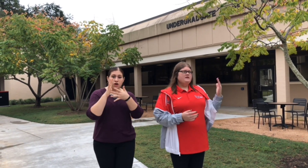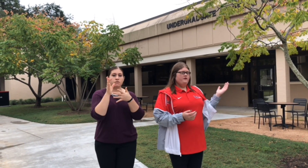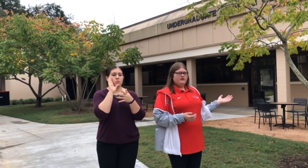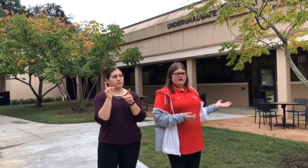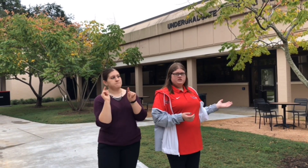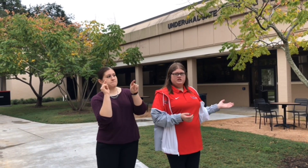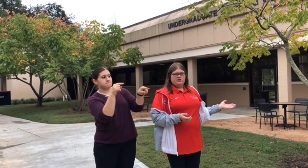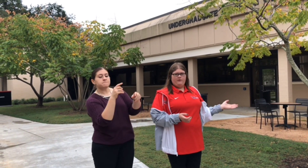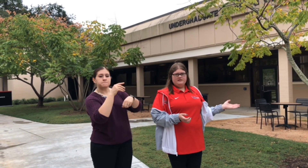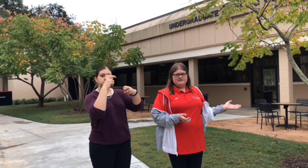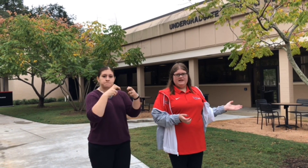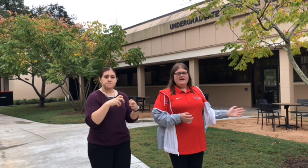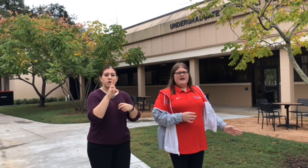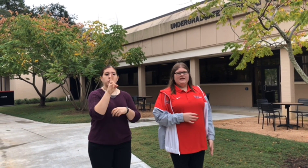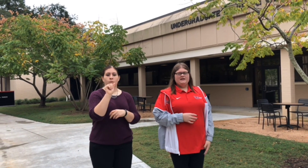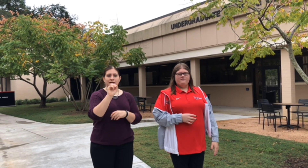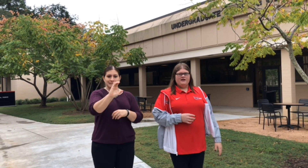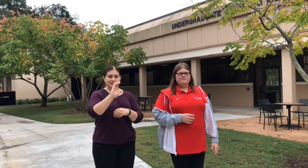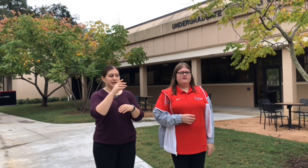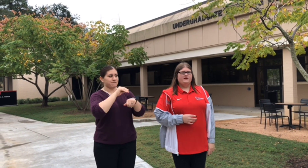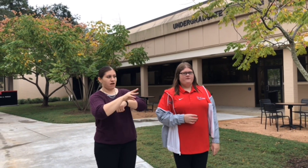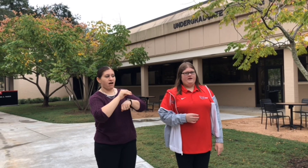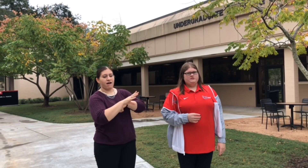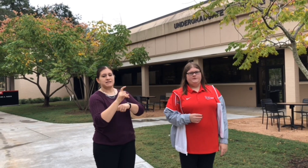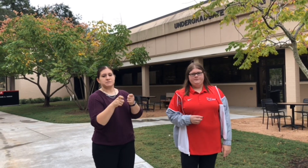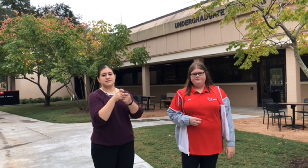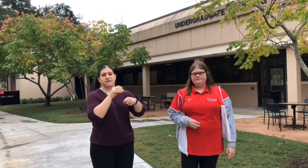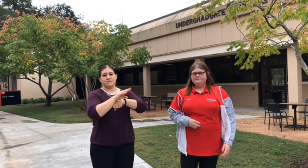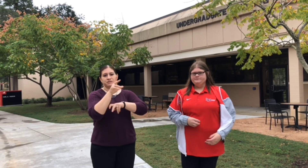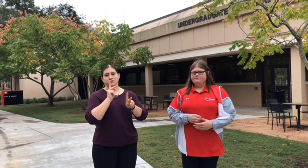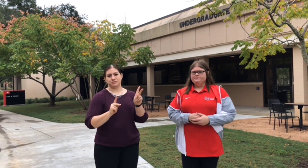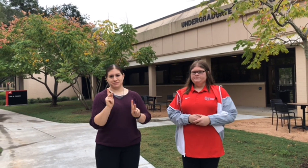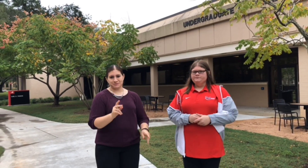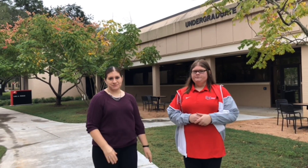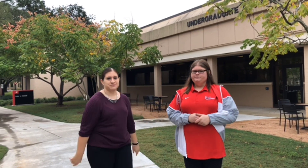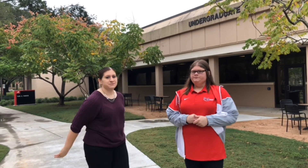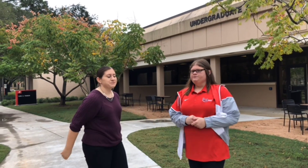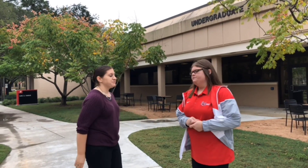over here to the UAC and get advised by their adviser.